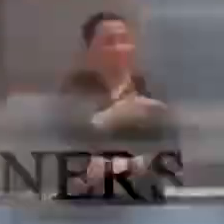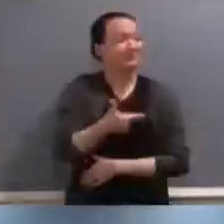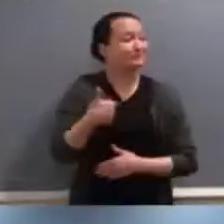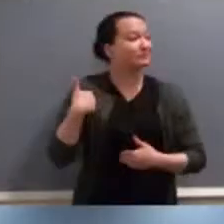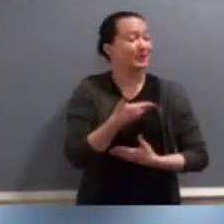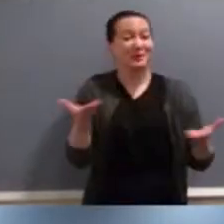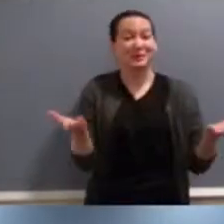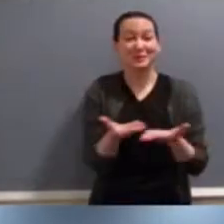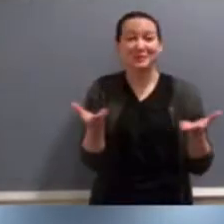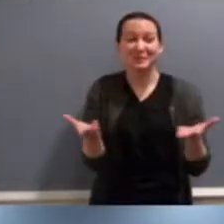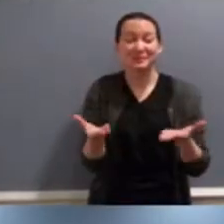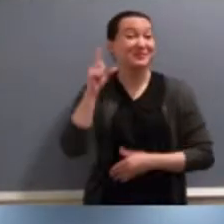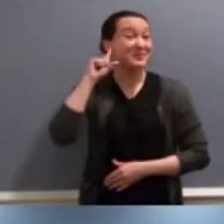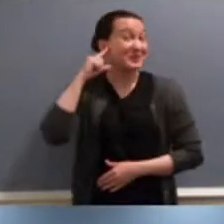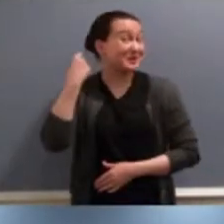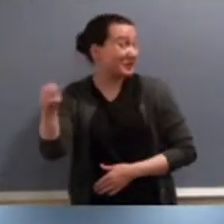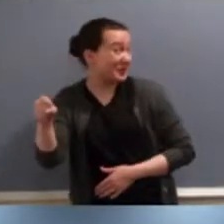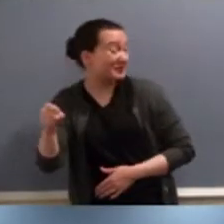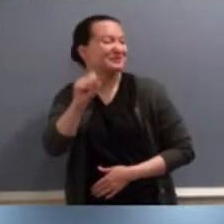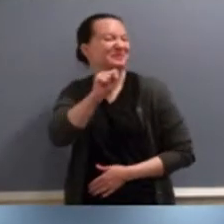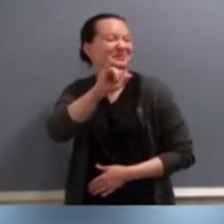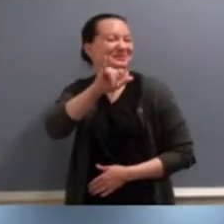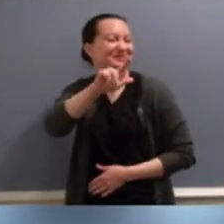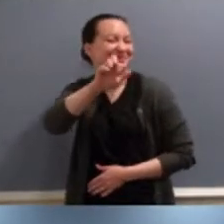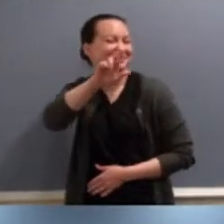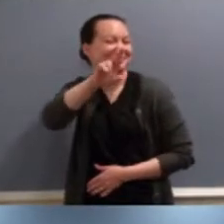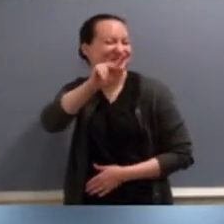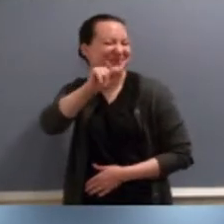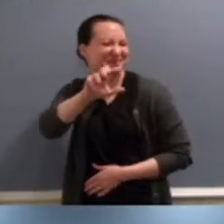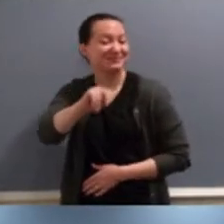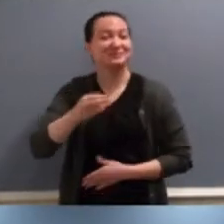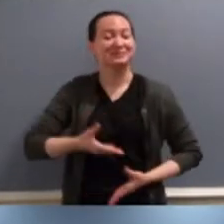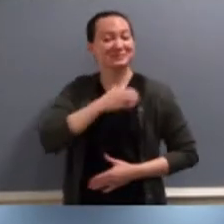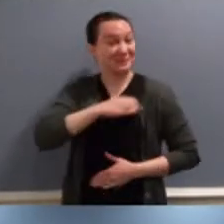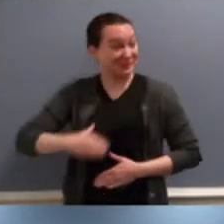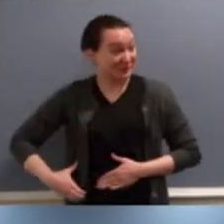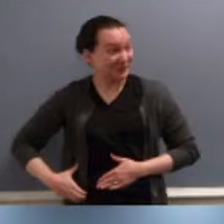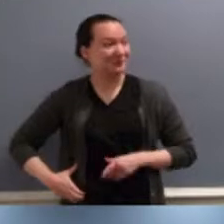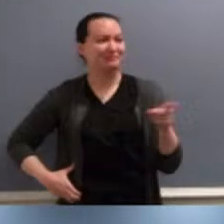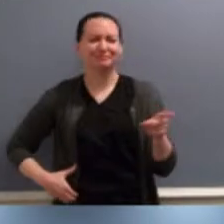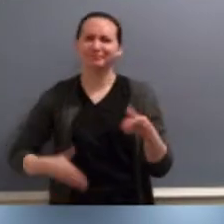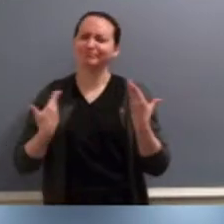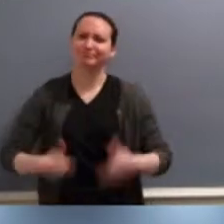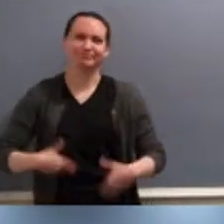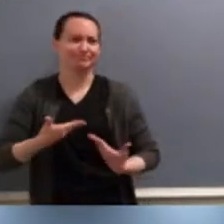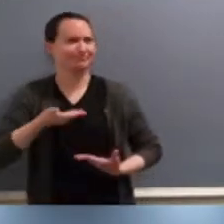in Silverton we're going to allow our Mayor of Silverton who was so gracious to invite us